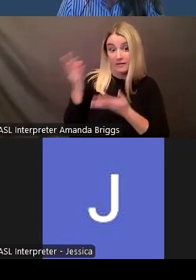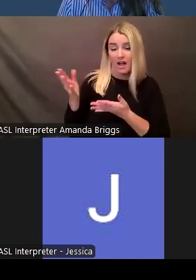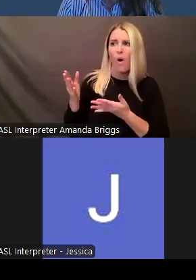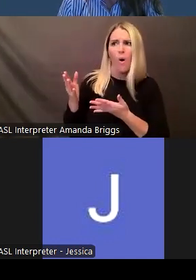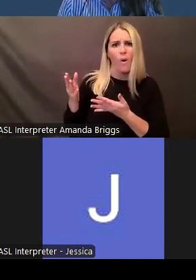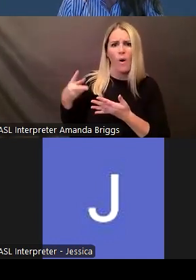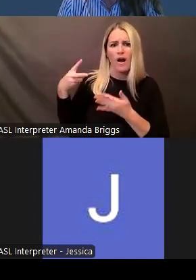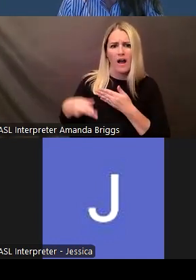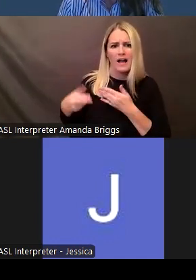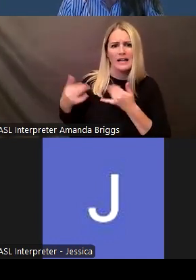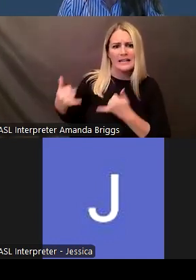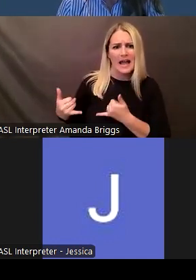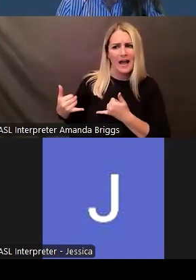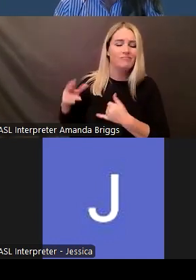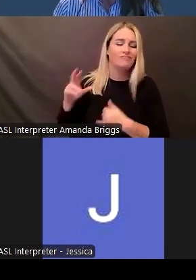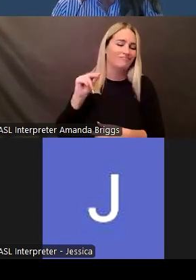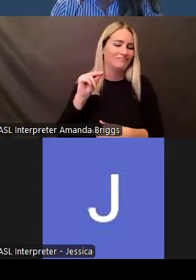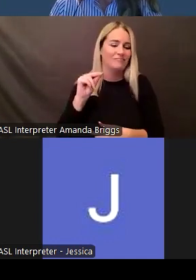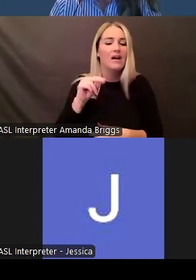please reach out to DRC.